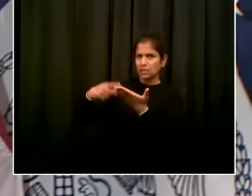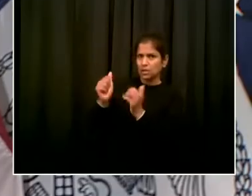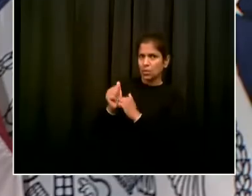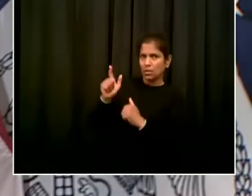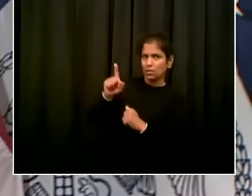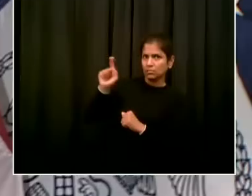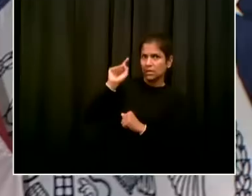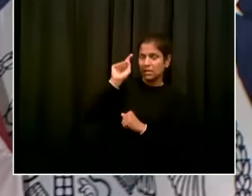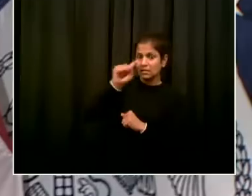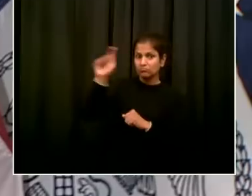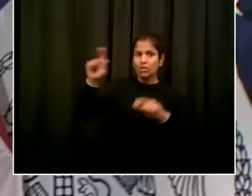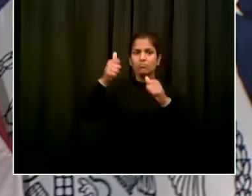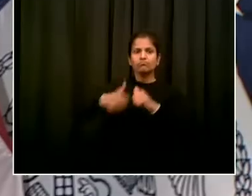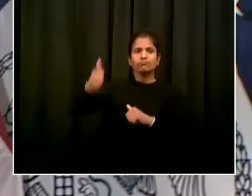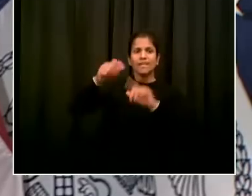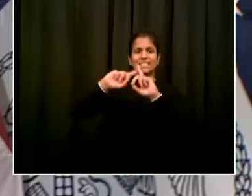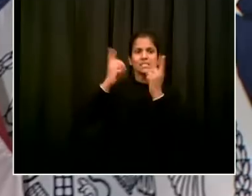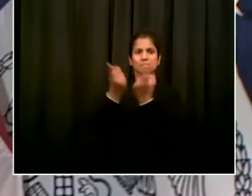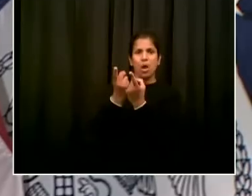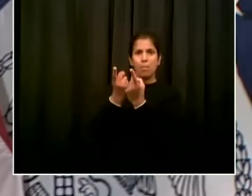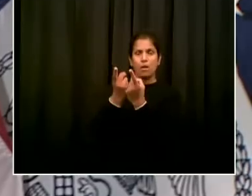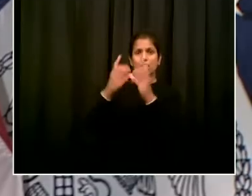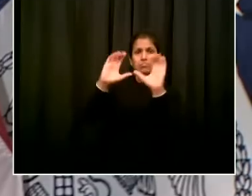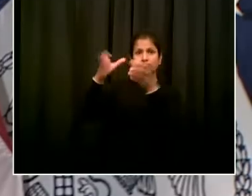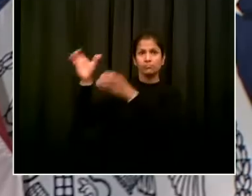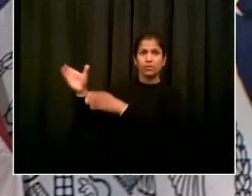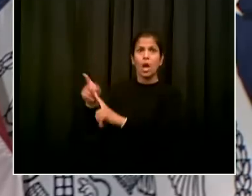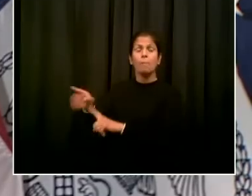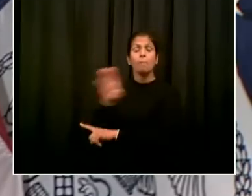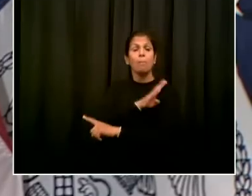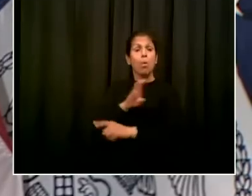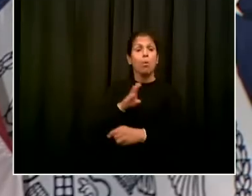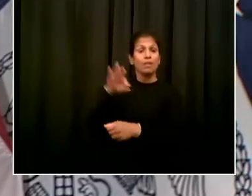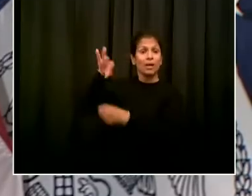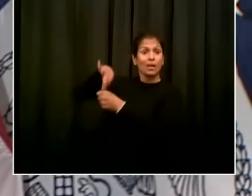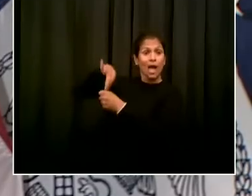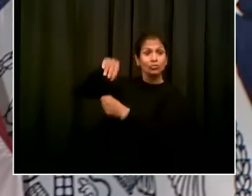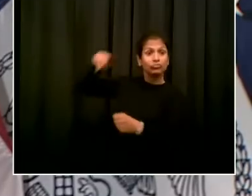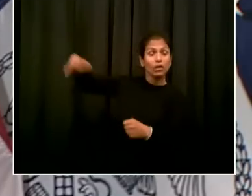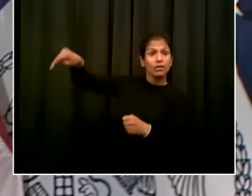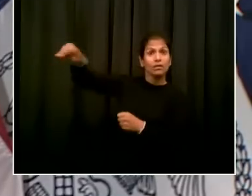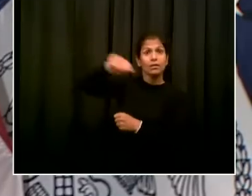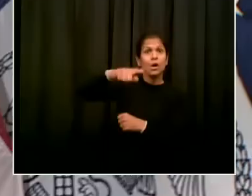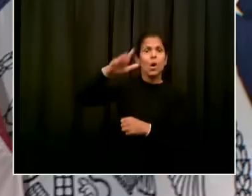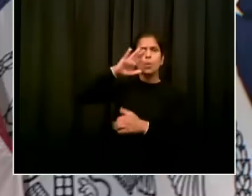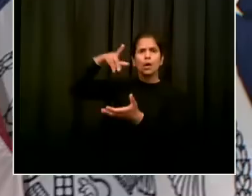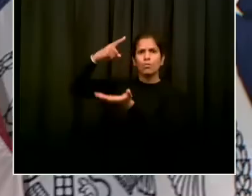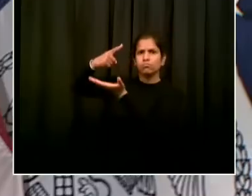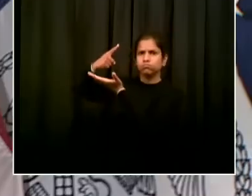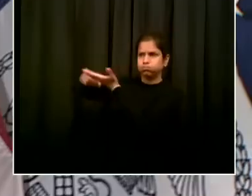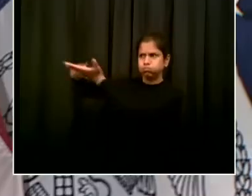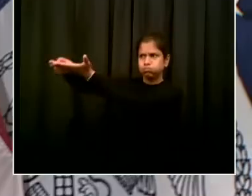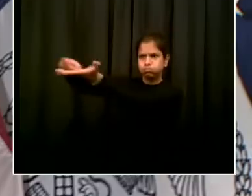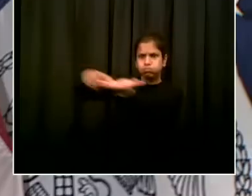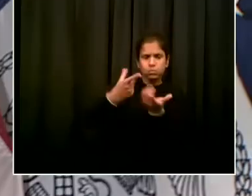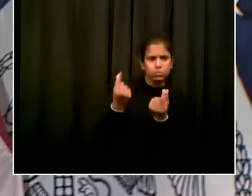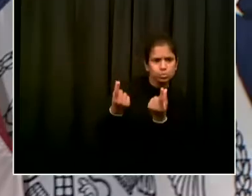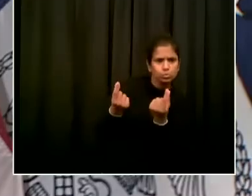BEST WAY TO AARPPOACH IT. OBVIOUSLY, THTHNKAFULLY, PEOPLE HAVE MORE THAN ONE OPPORTUNII TYANAND